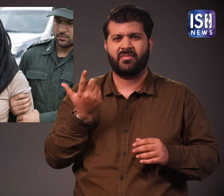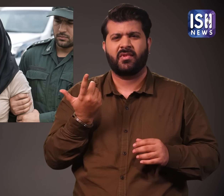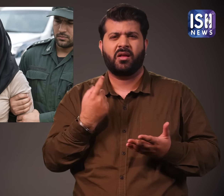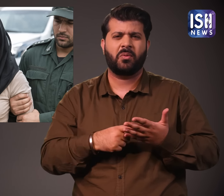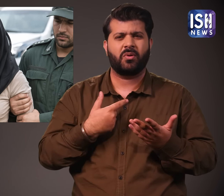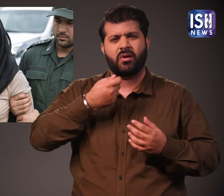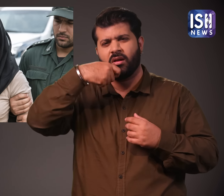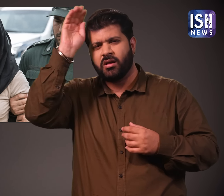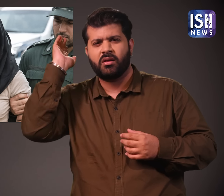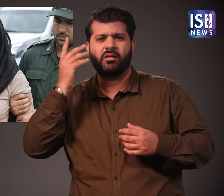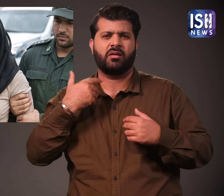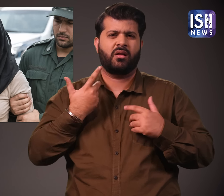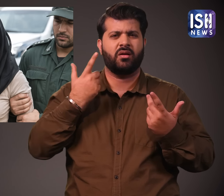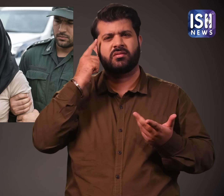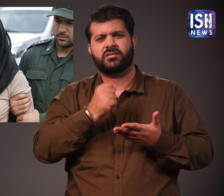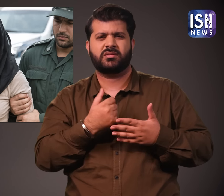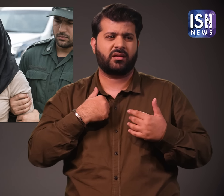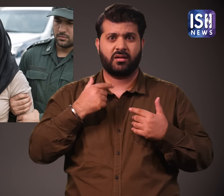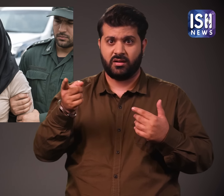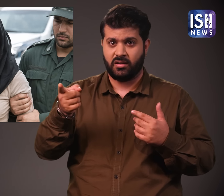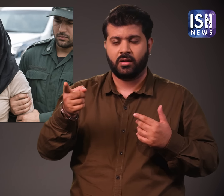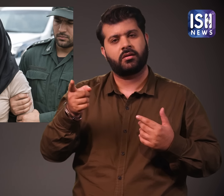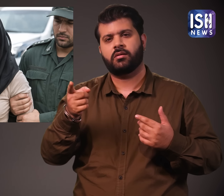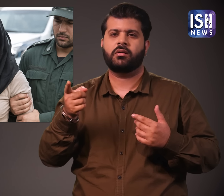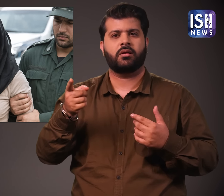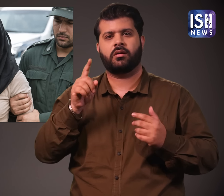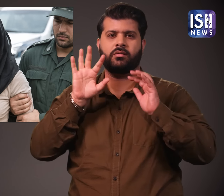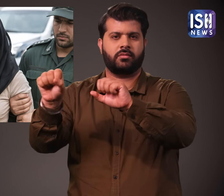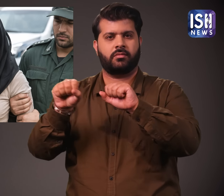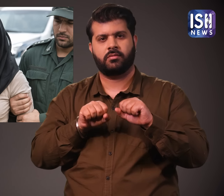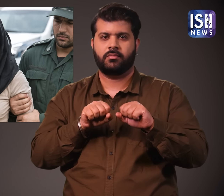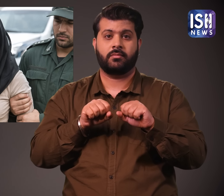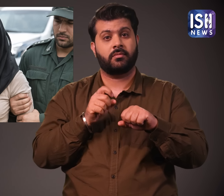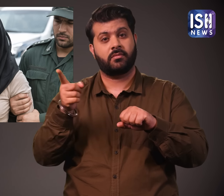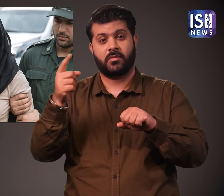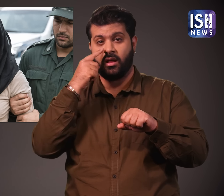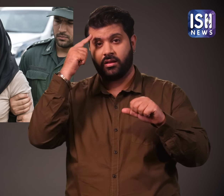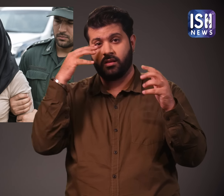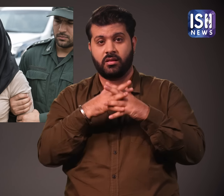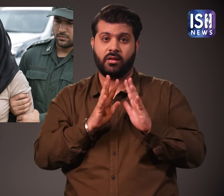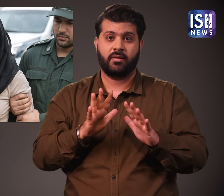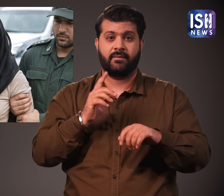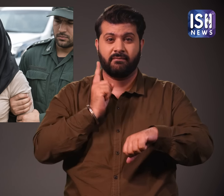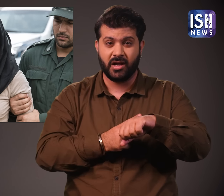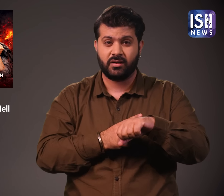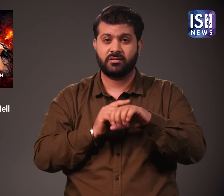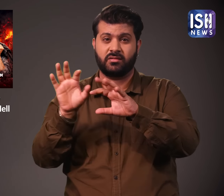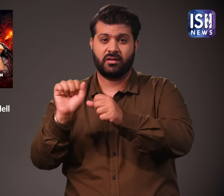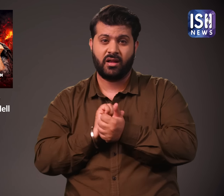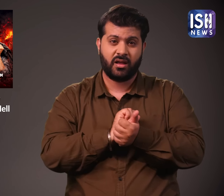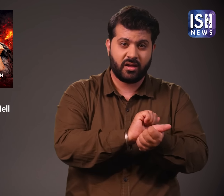If a woman did not wear a hijab, she could face severe punishment such as fines, arrest,